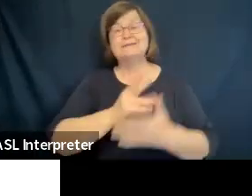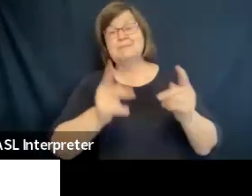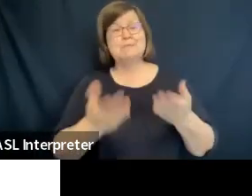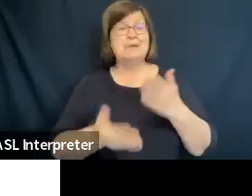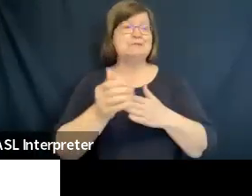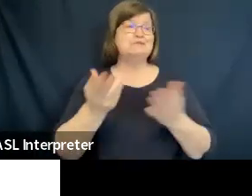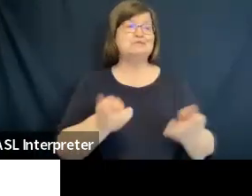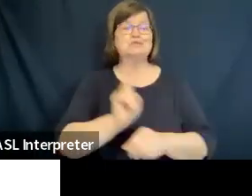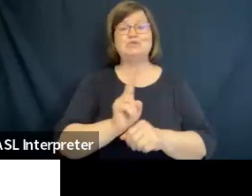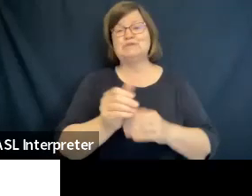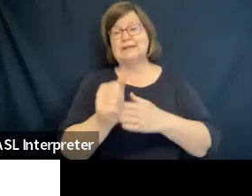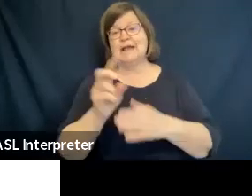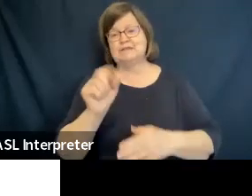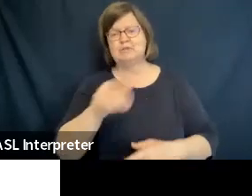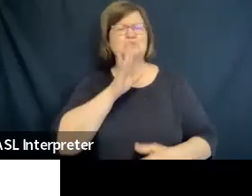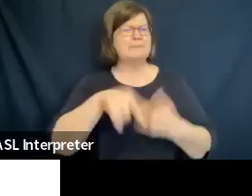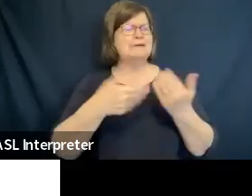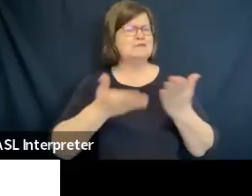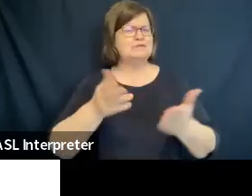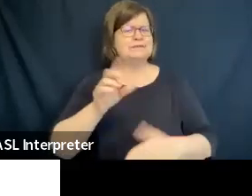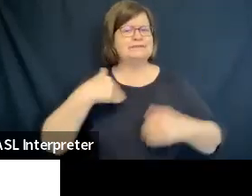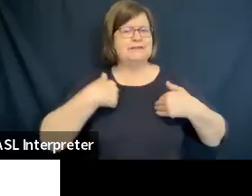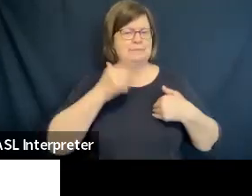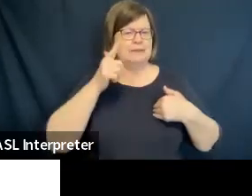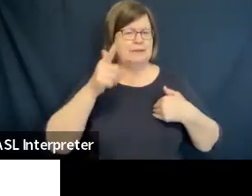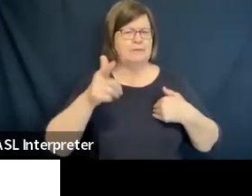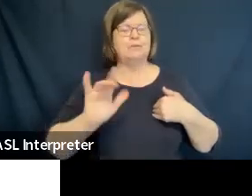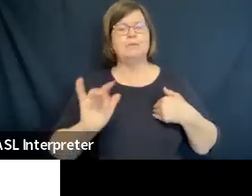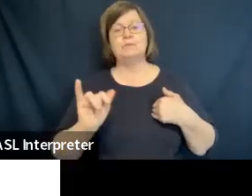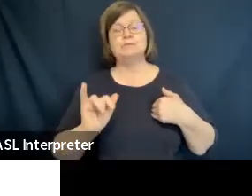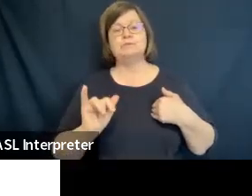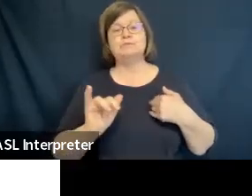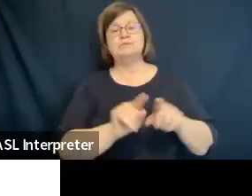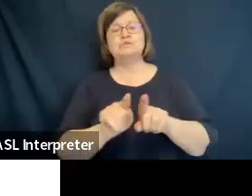which we'll talk about service animals a little bit later, and some people might not use either,